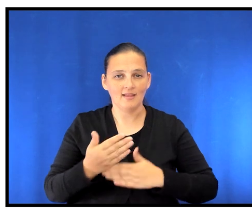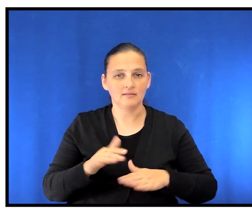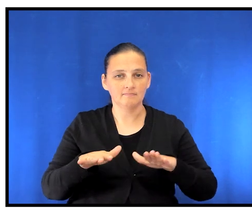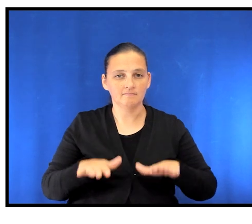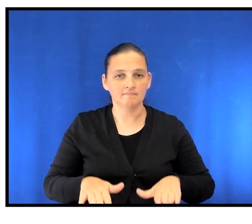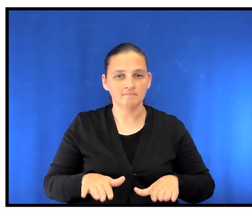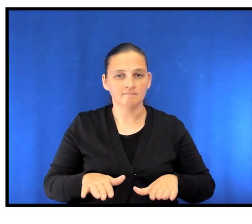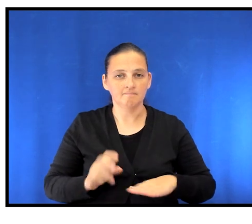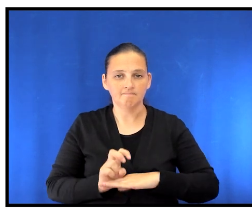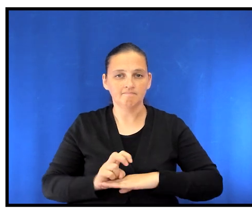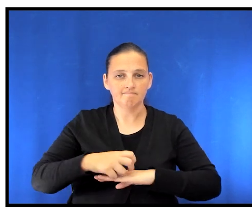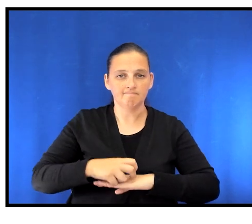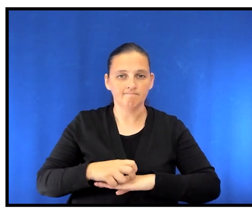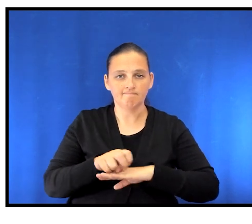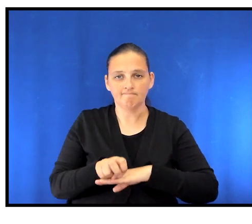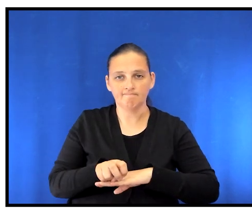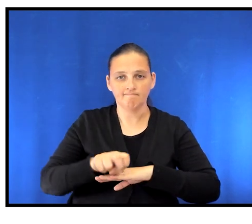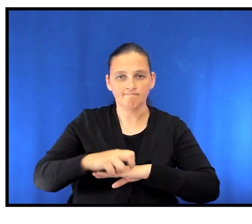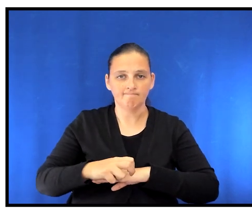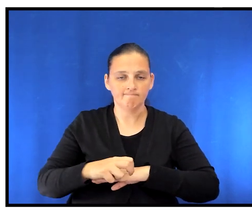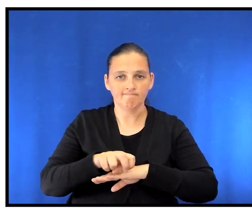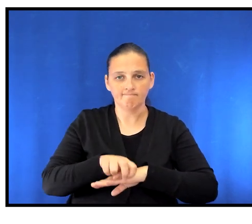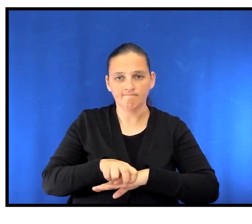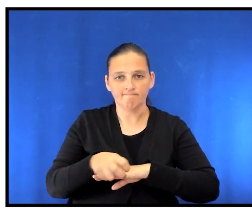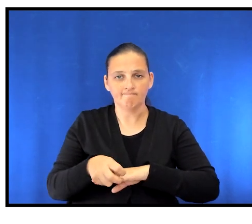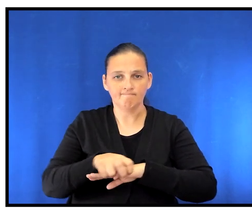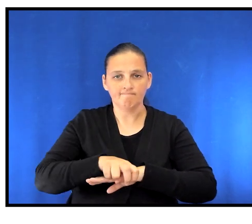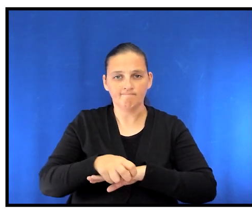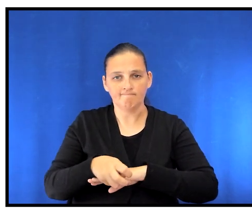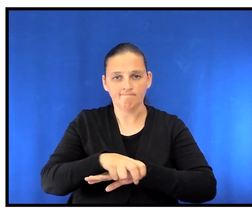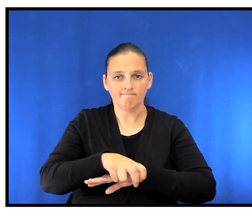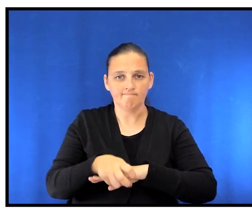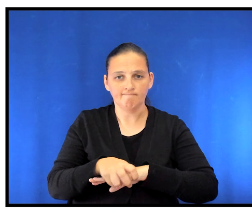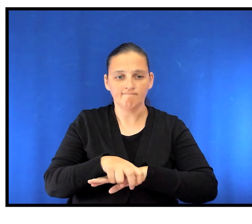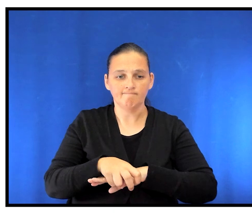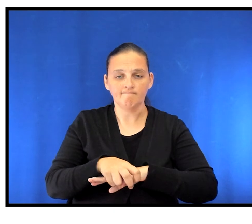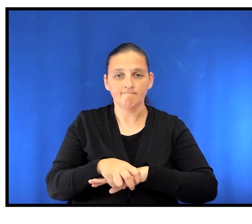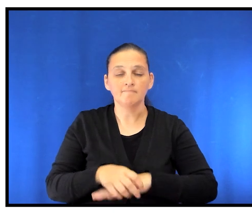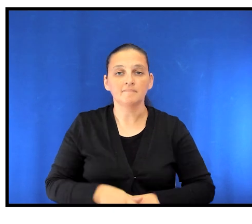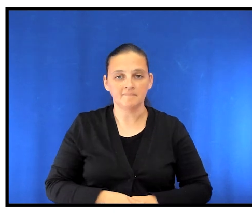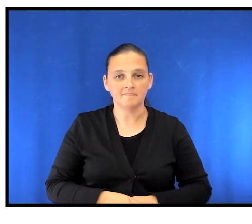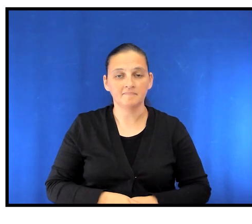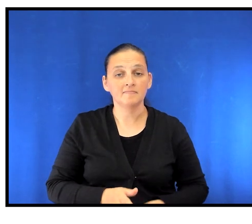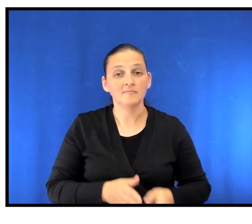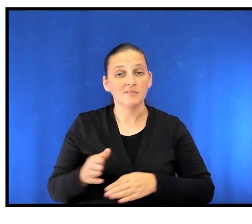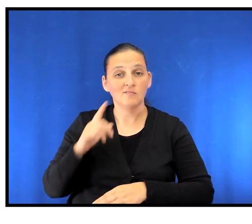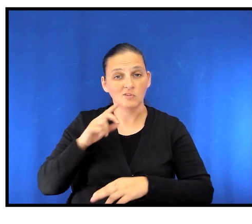as you move forward by shifting your weight from side to side. To sit down in a chair, make sure you feel the chair